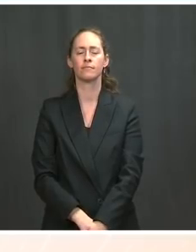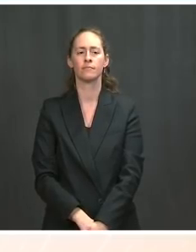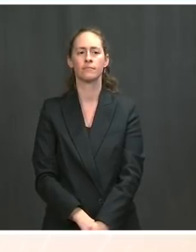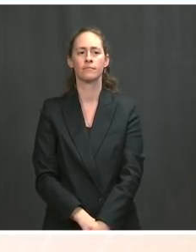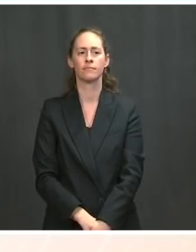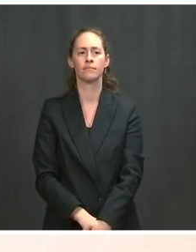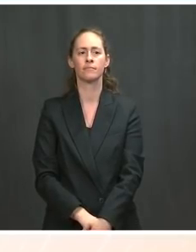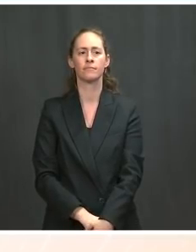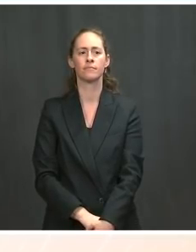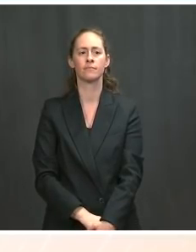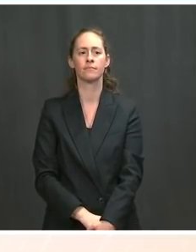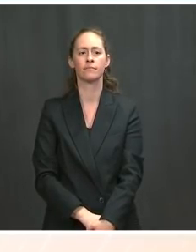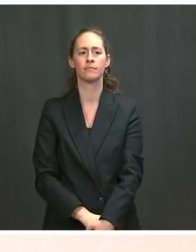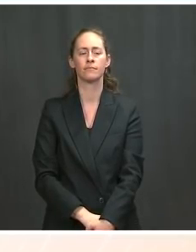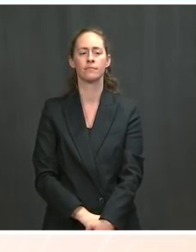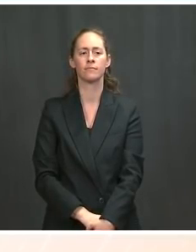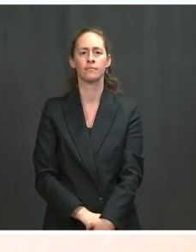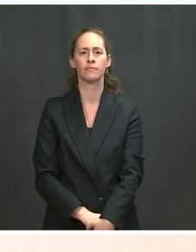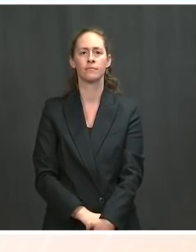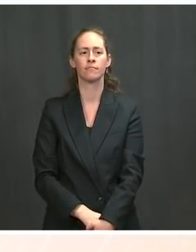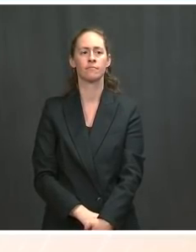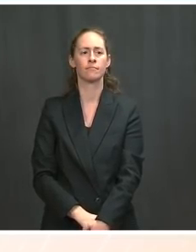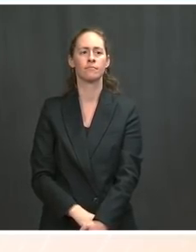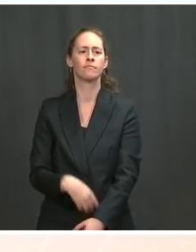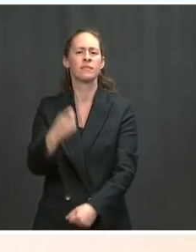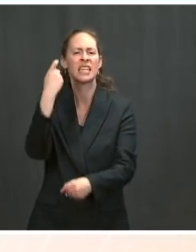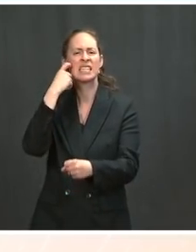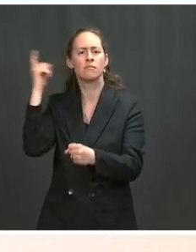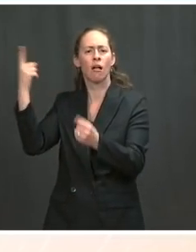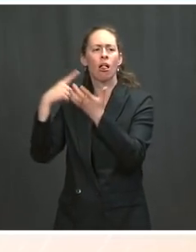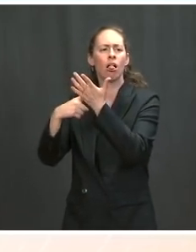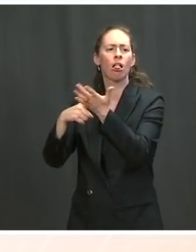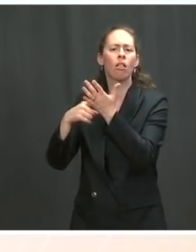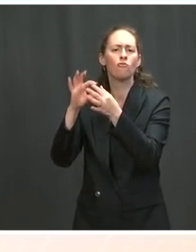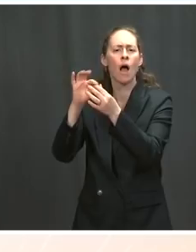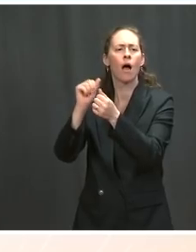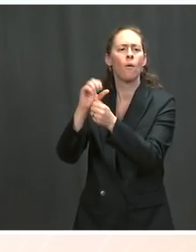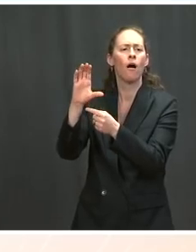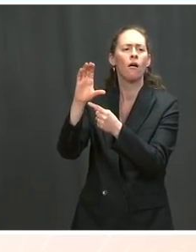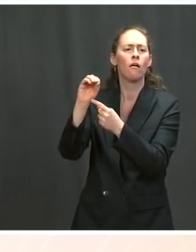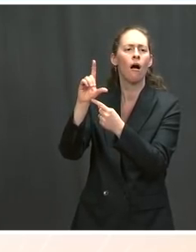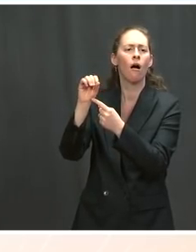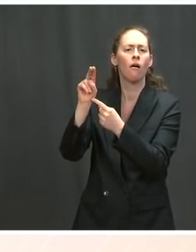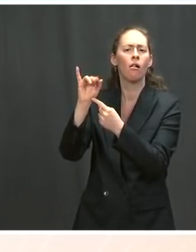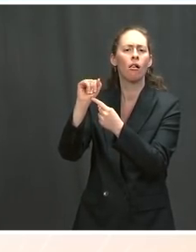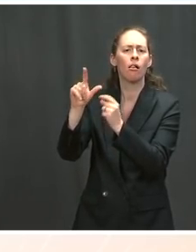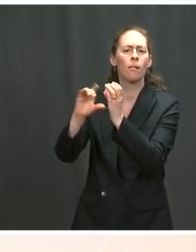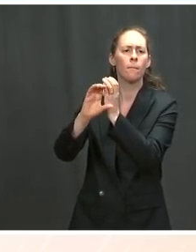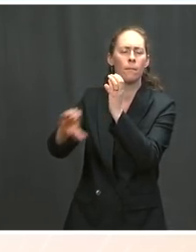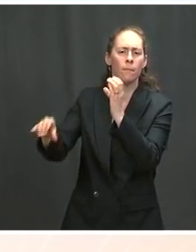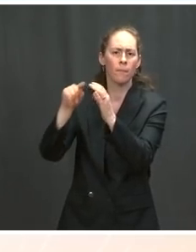said that he was going to take steps to "disrupt" this network. And then he was asked later on: